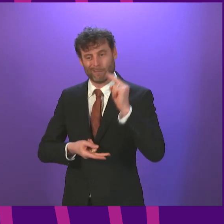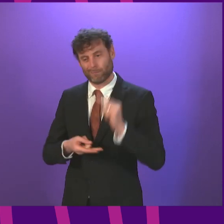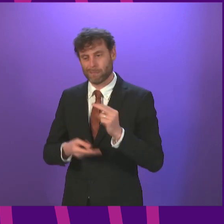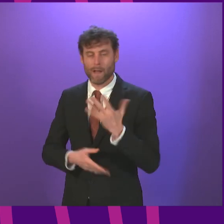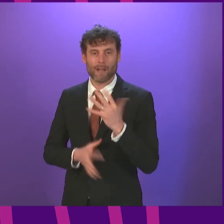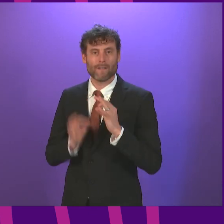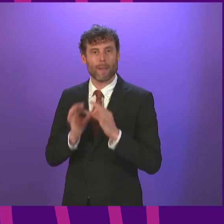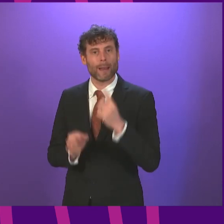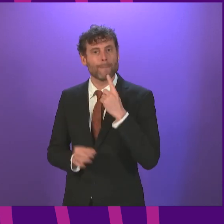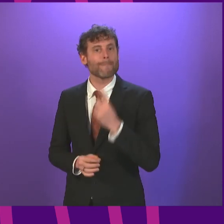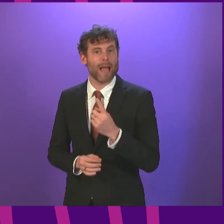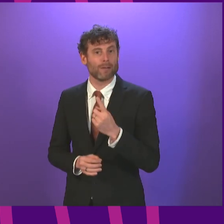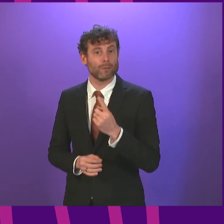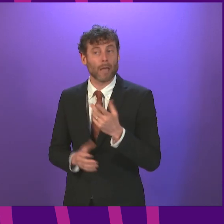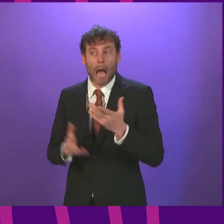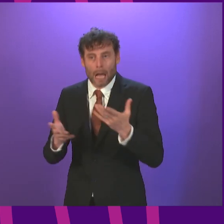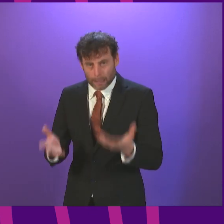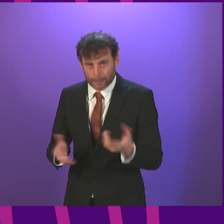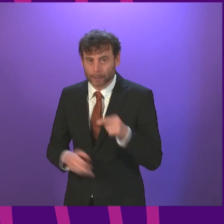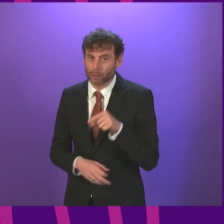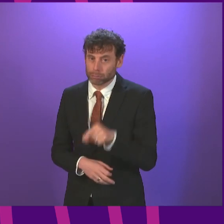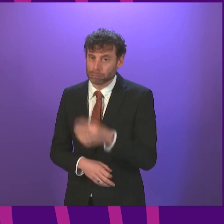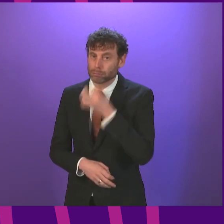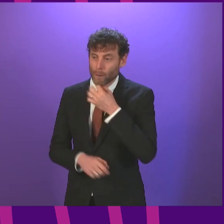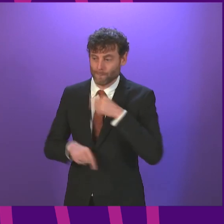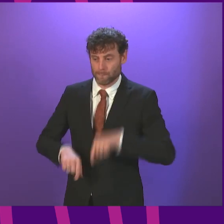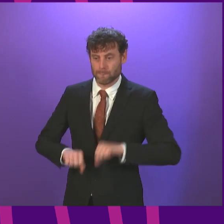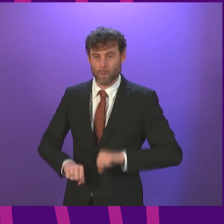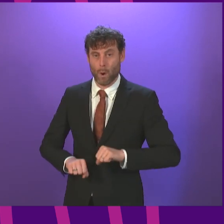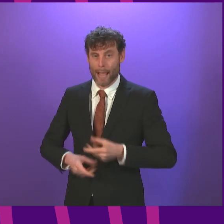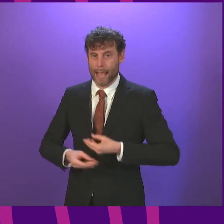policies will harm Scotland. I hope that the UK Government thinks again and changes course,